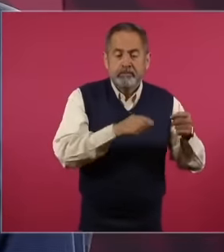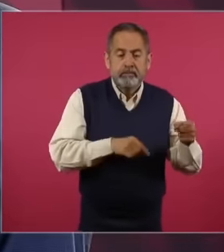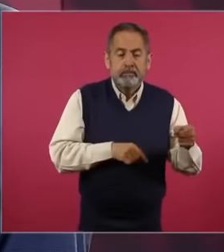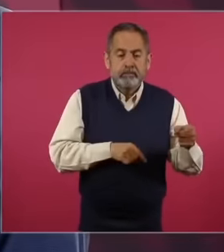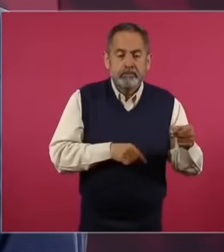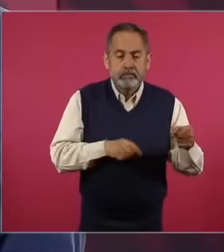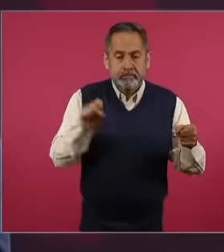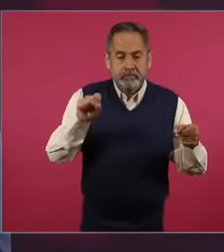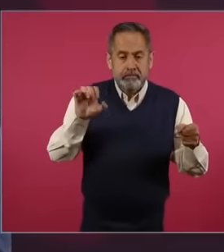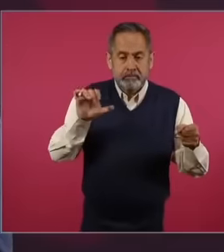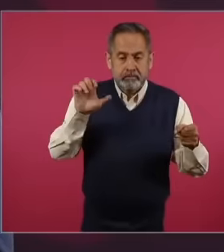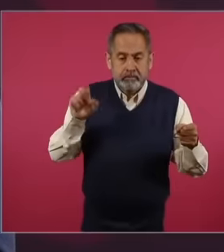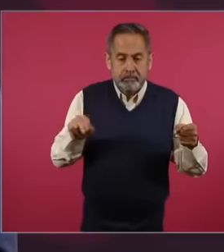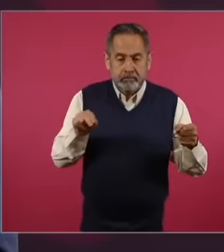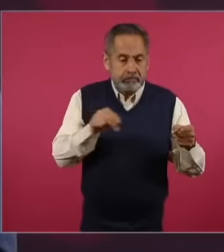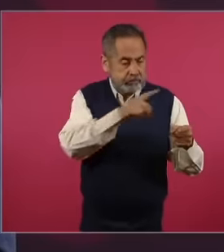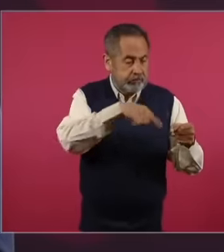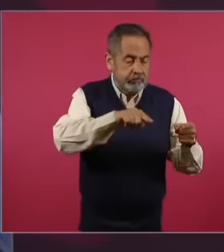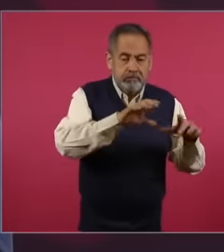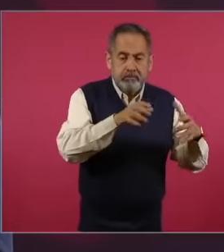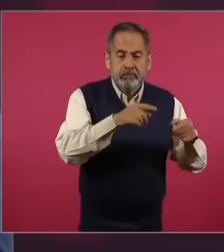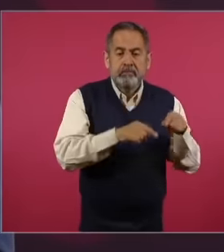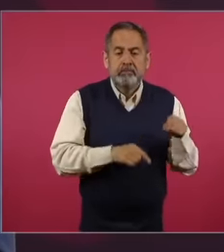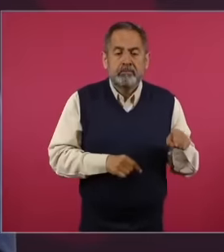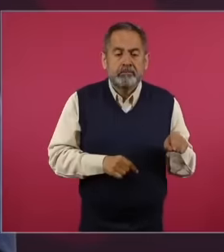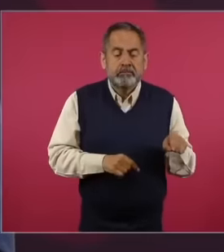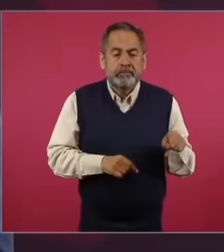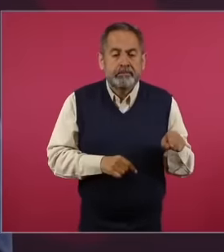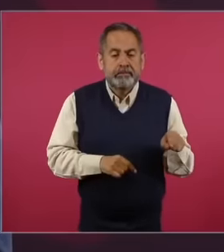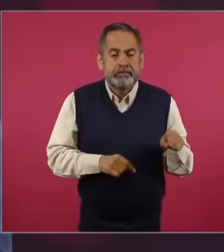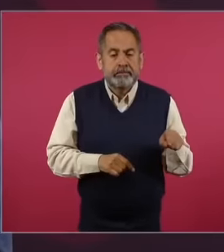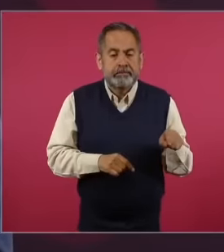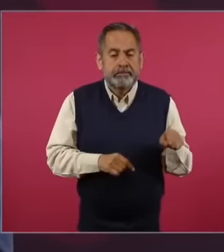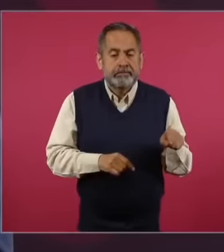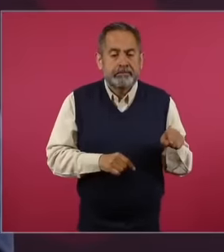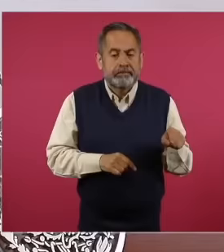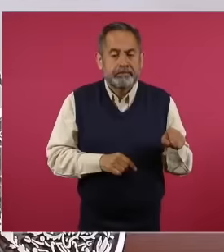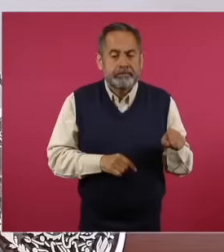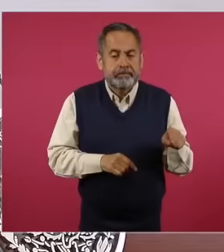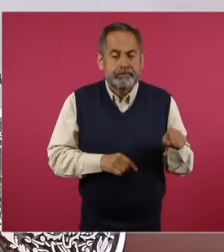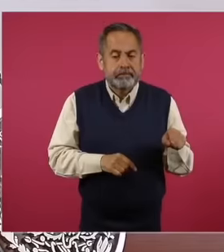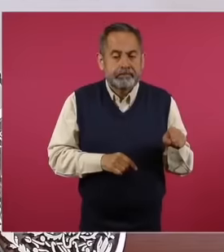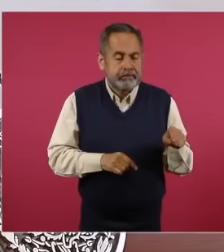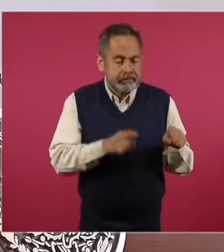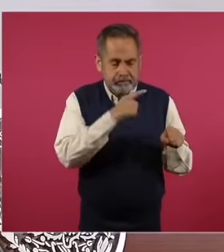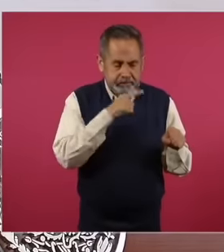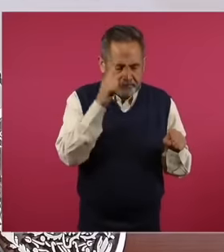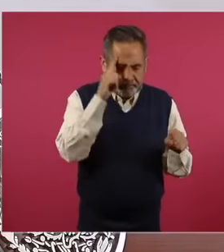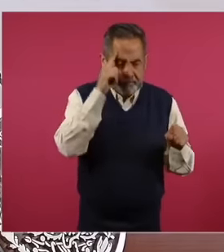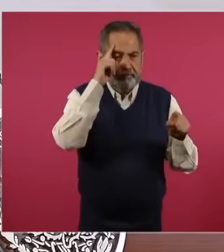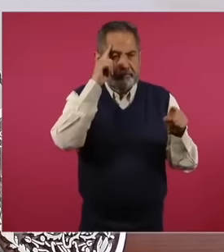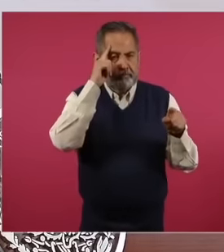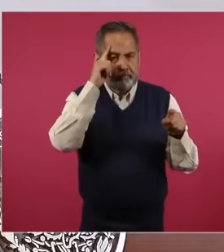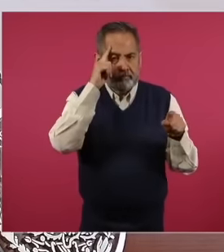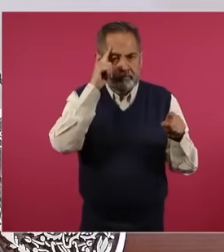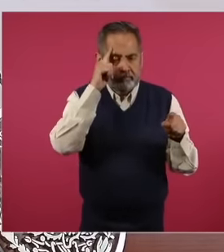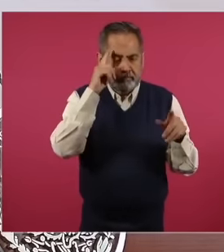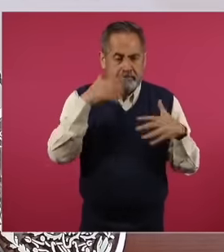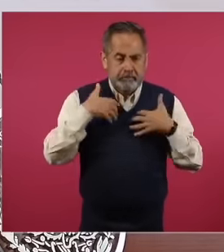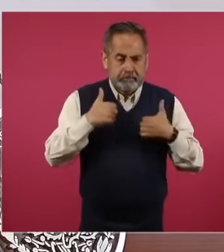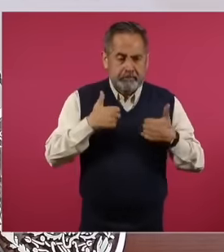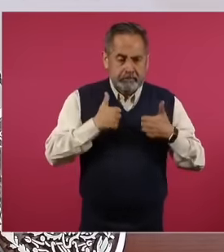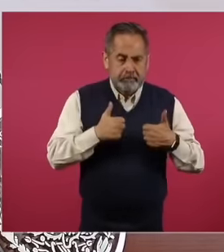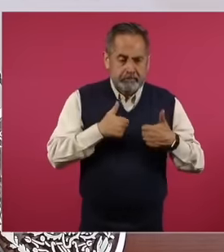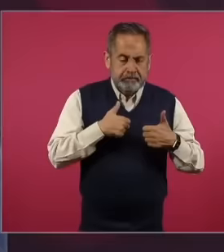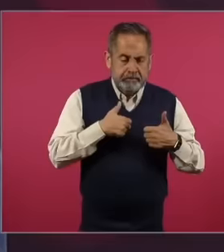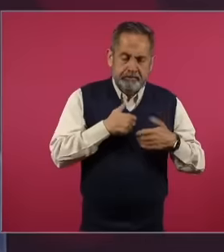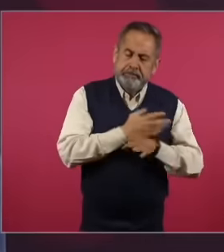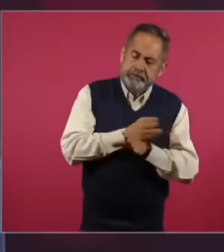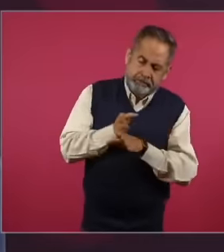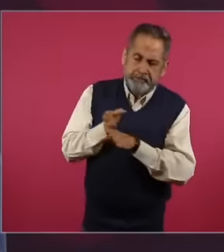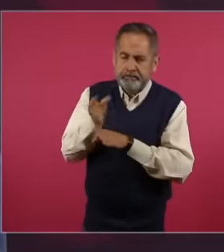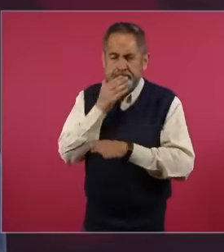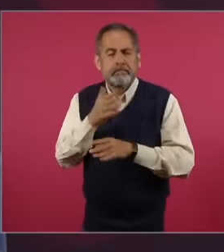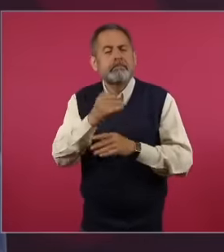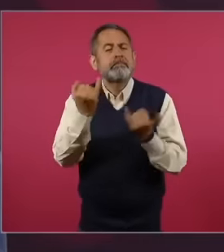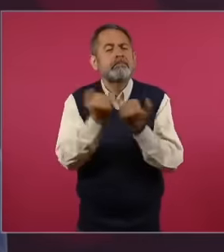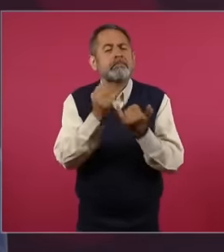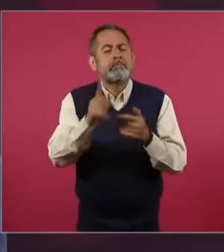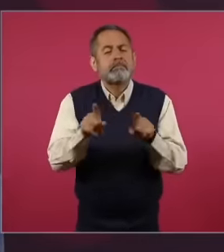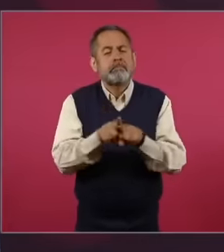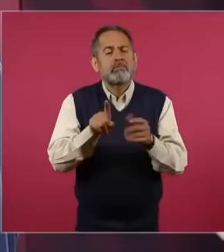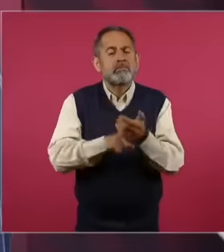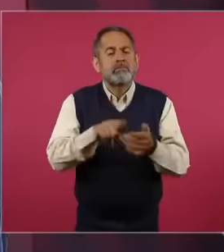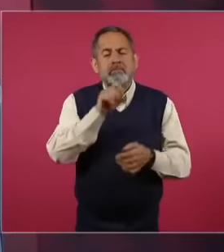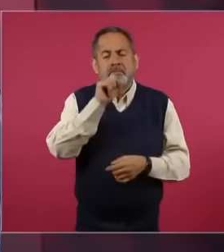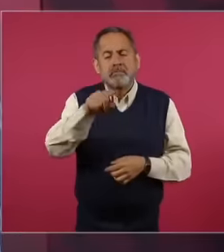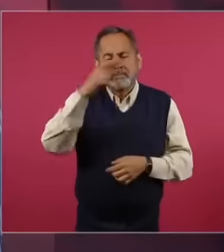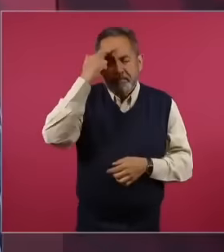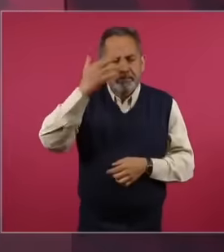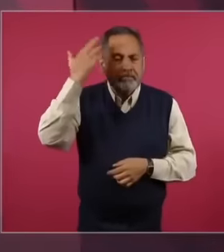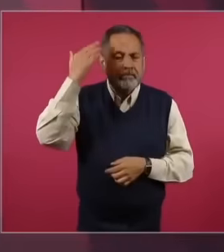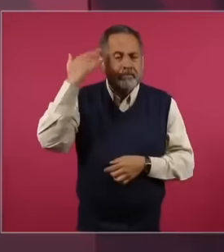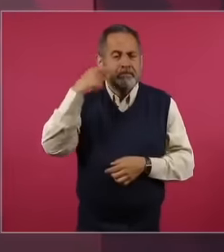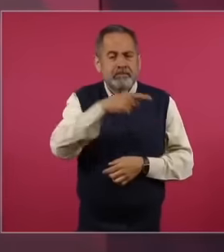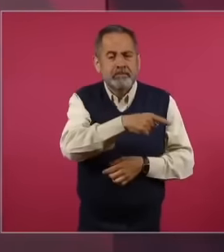court, react as happened when the president actually turned over